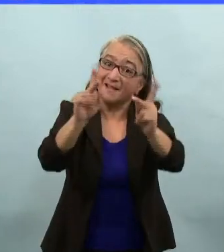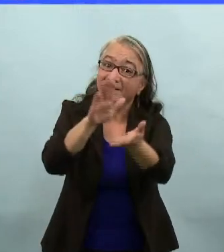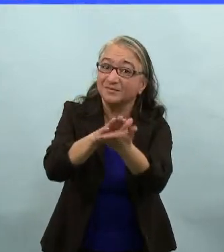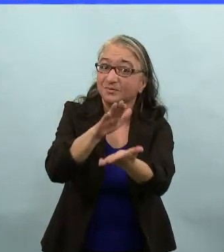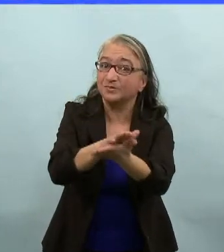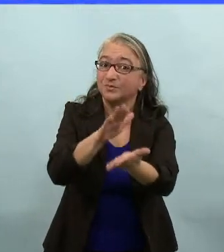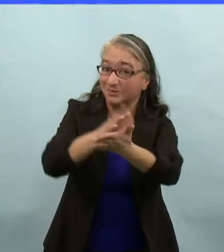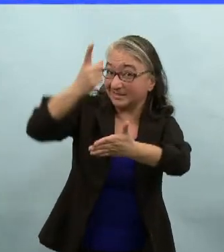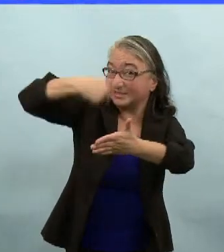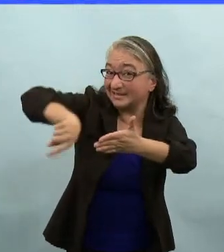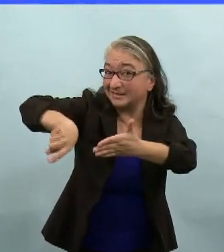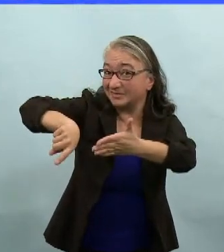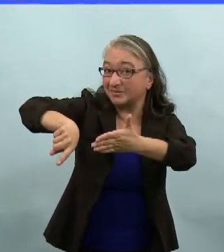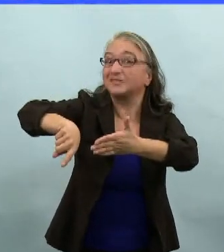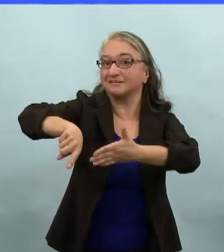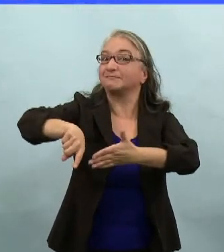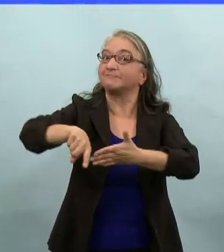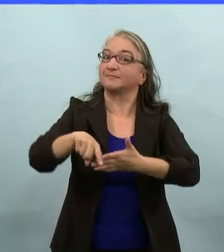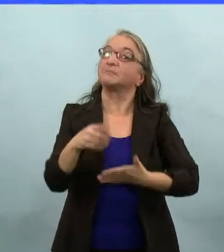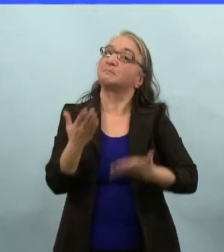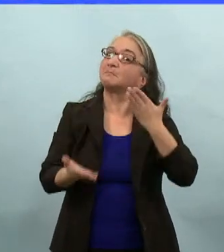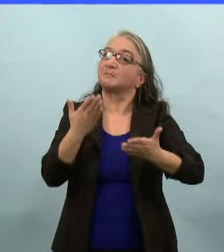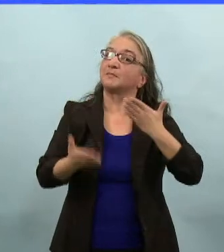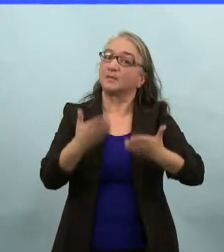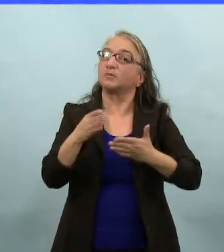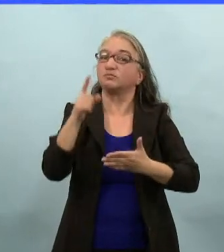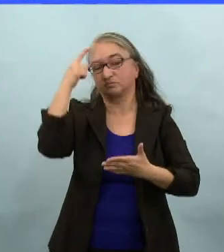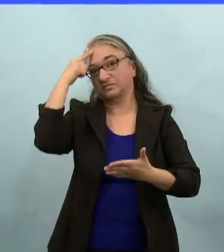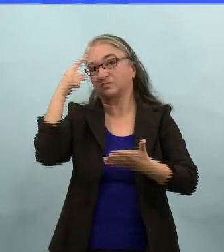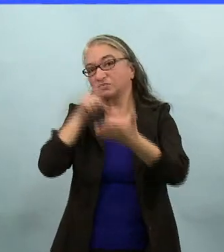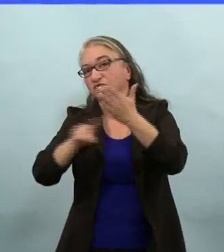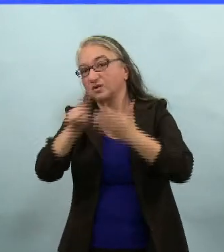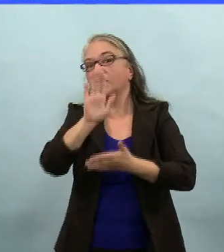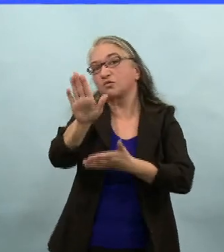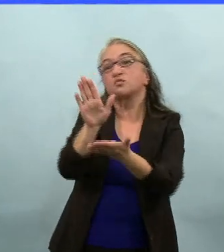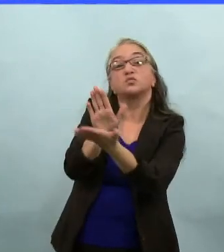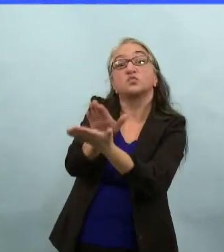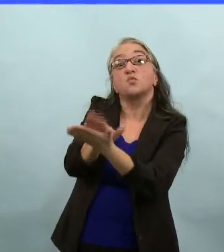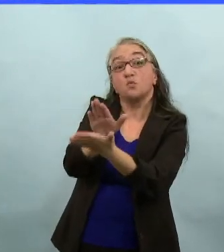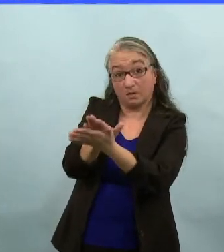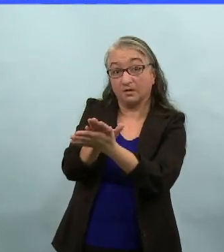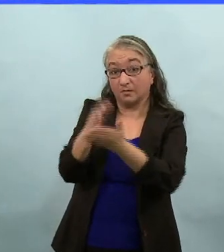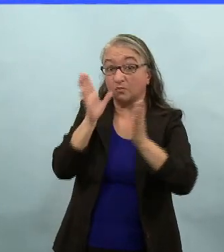clinic comes to your child's school as we do have clinics that will be running around the province